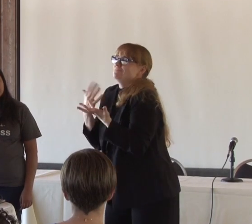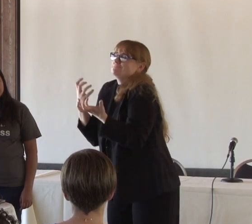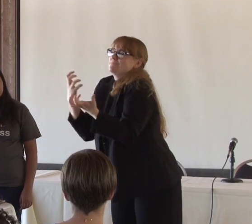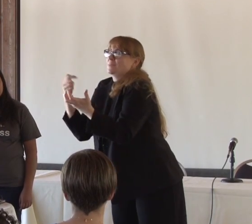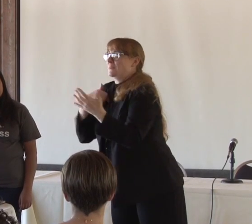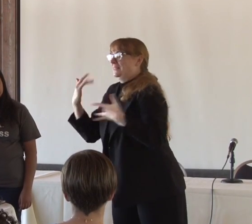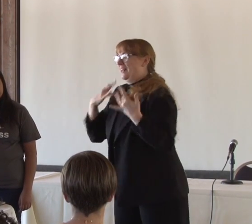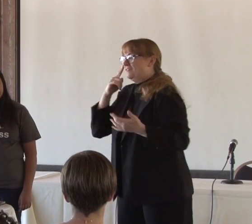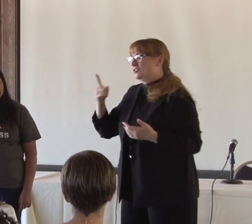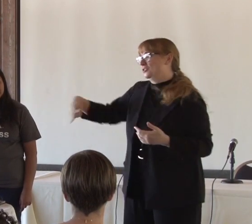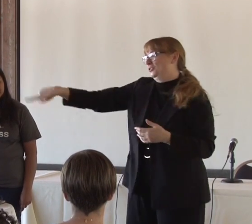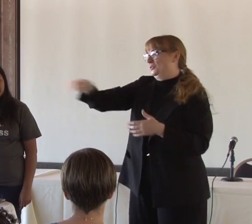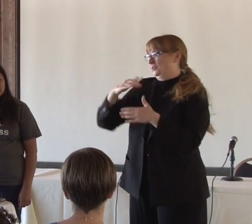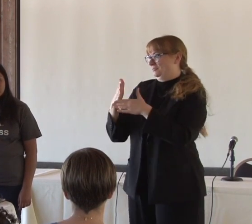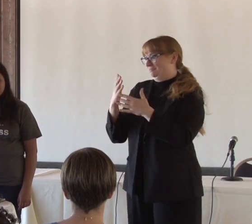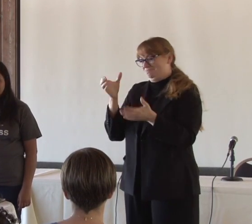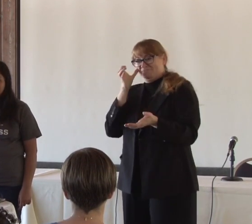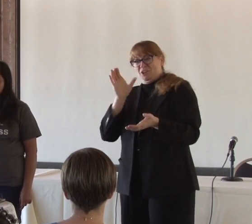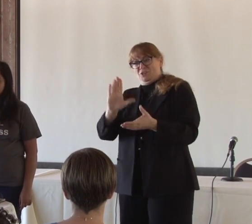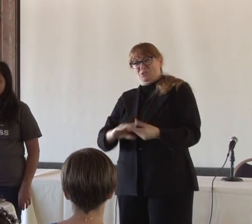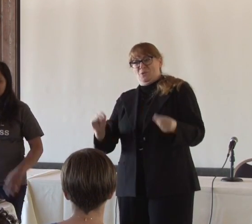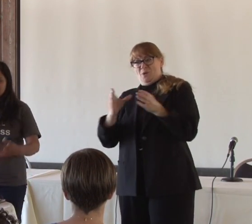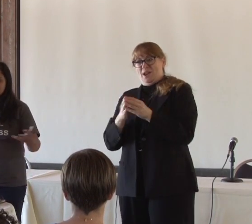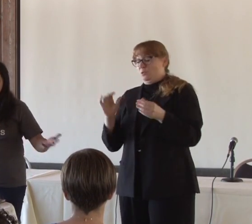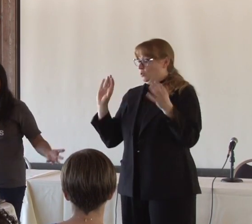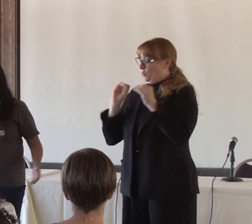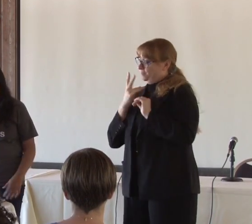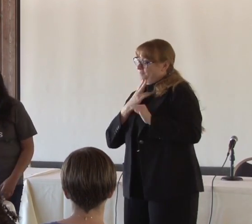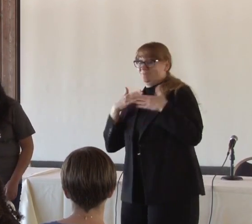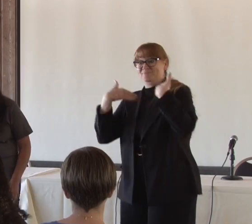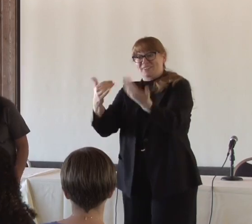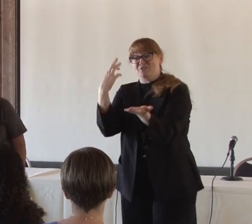I'm so excited for all of you to hear Ranem and share her story.